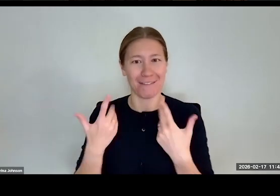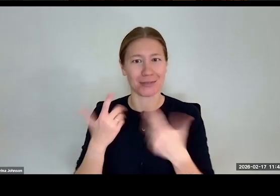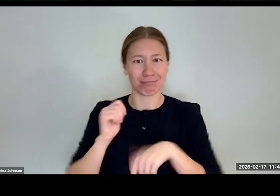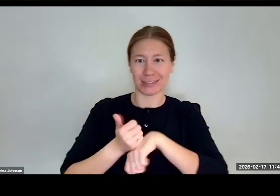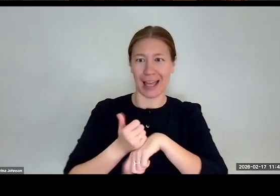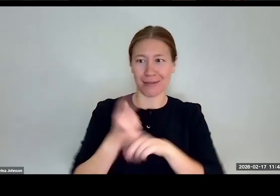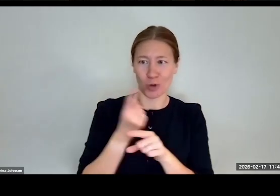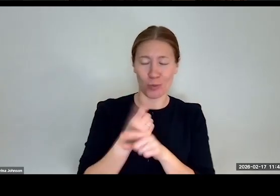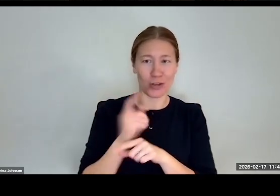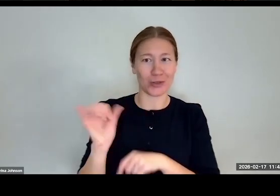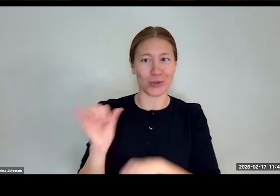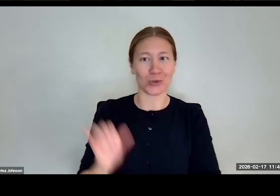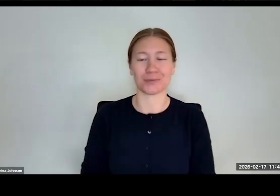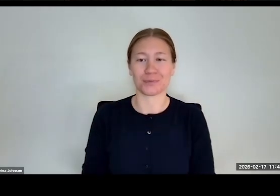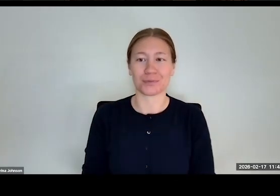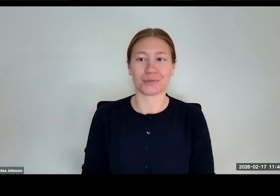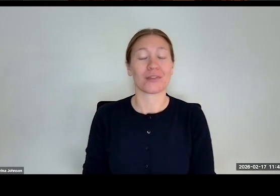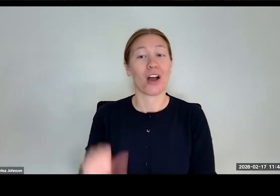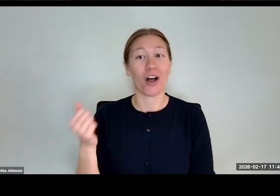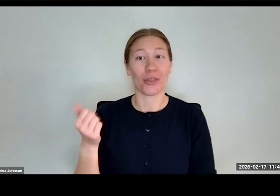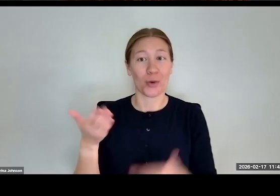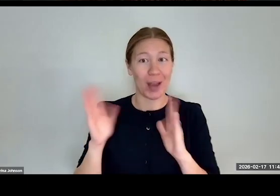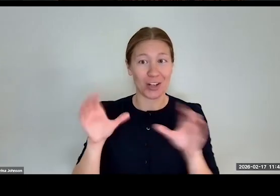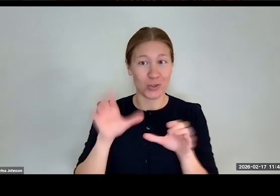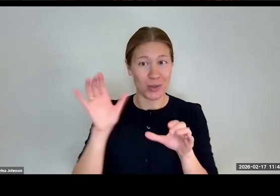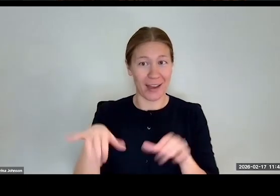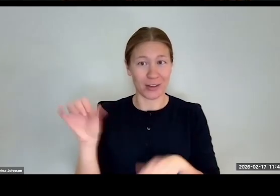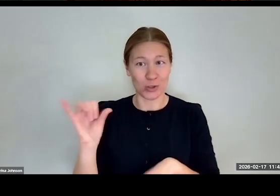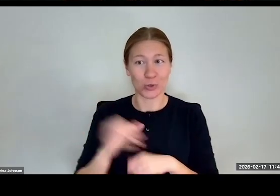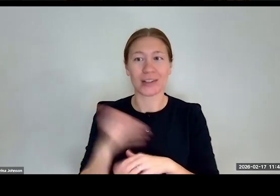There is another way to do it, which is through your design tab.